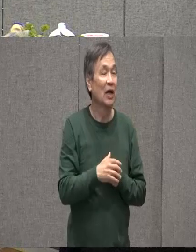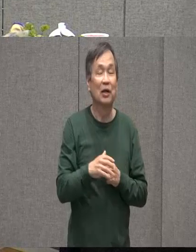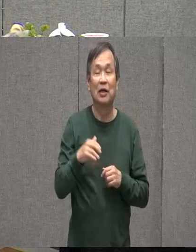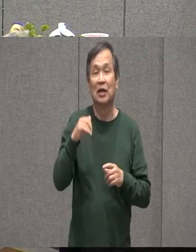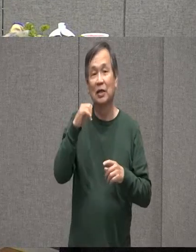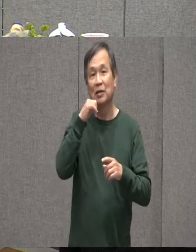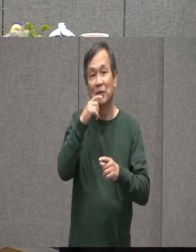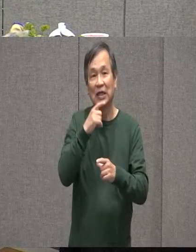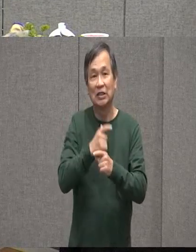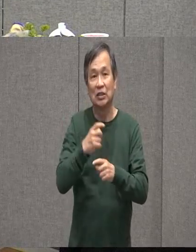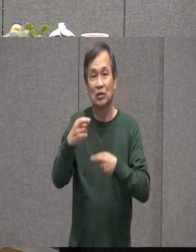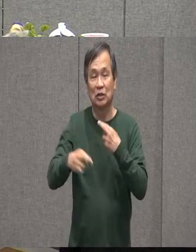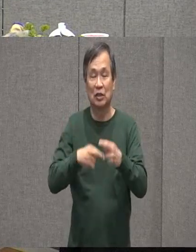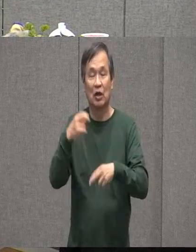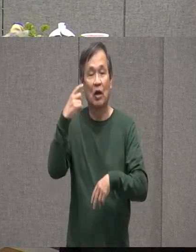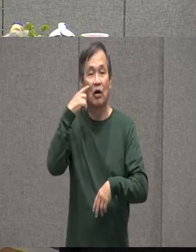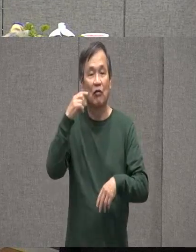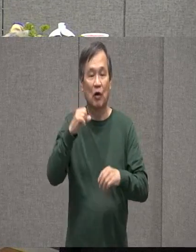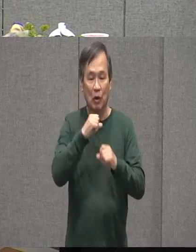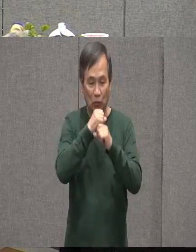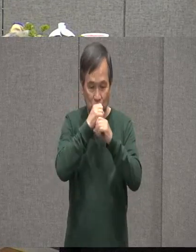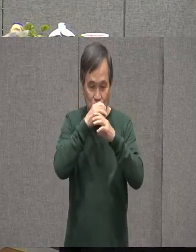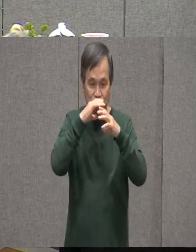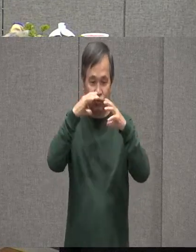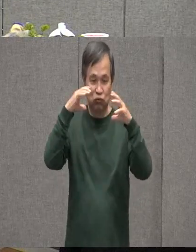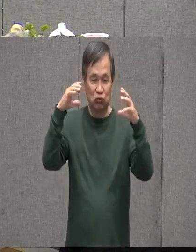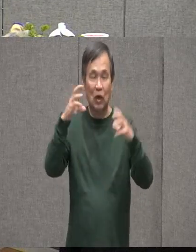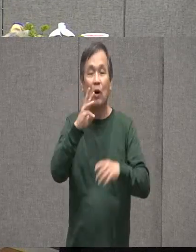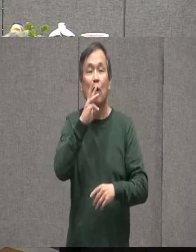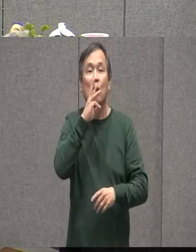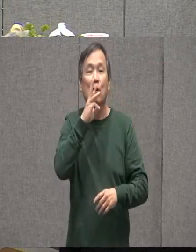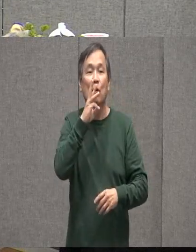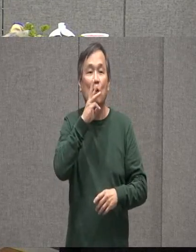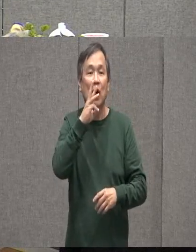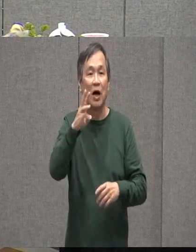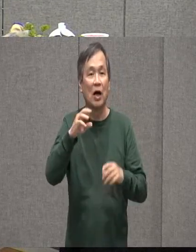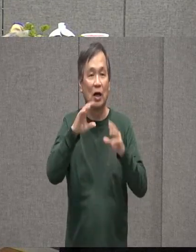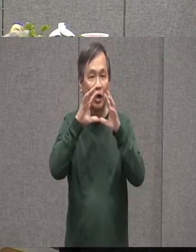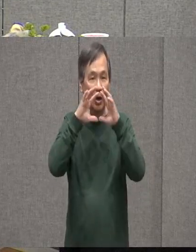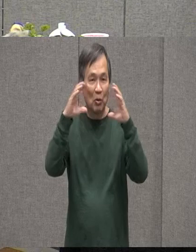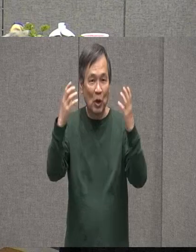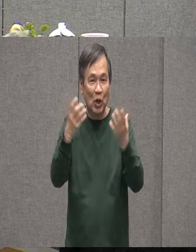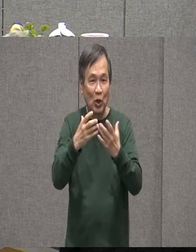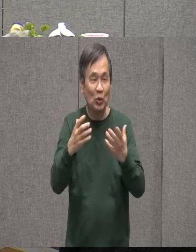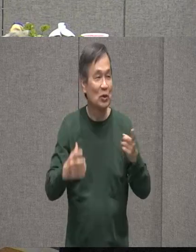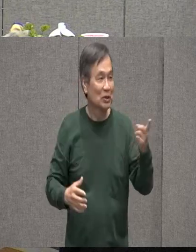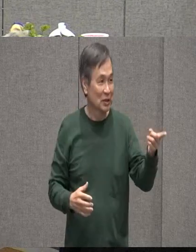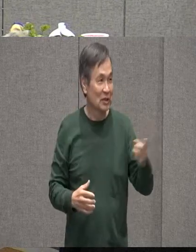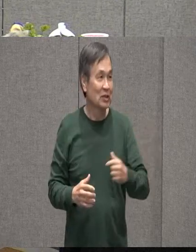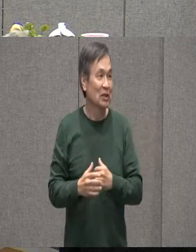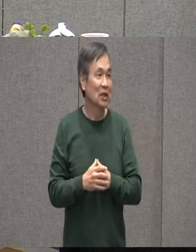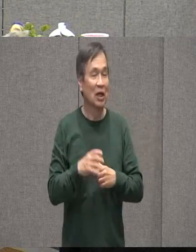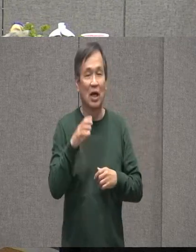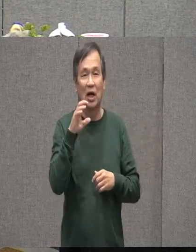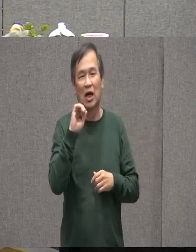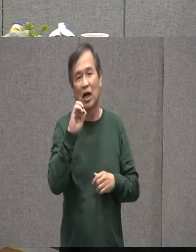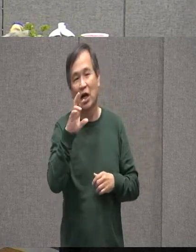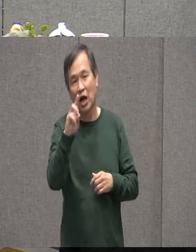from blowing up water balloons and I thought it made excellent robot hair. And then we have some cardboard tubes which I'm sure you have,